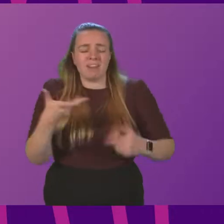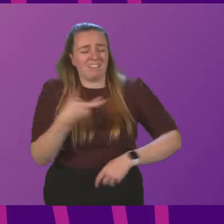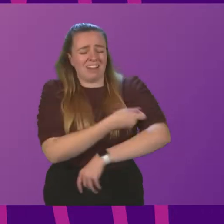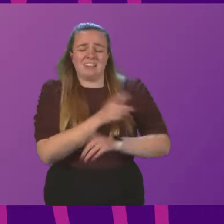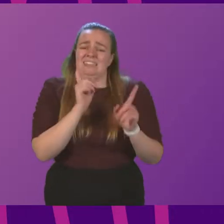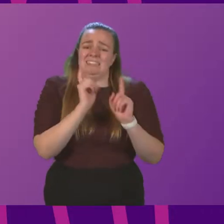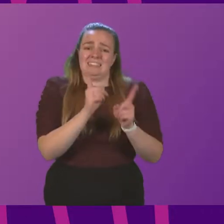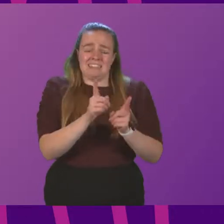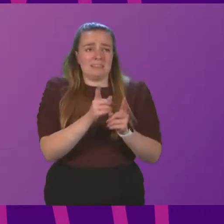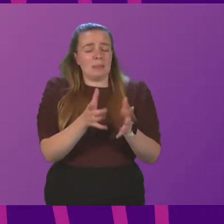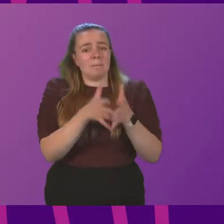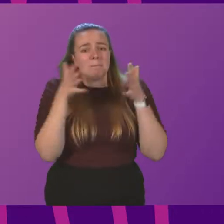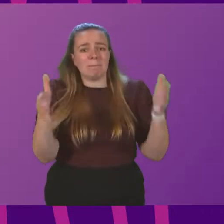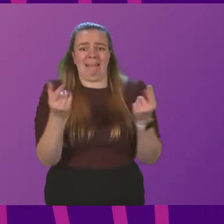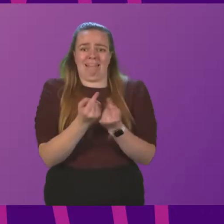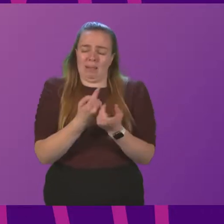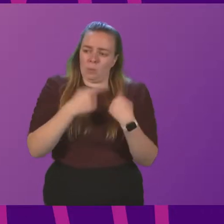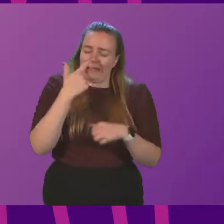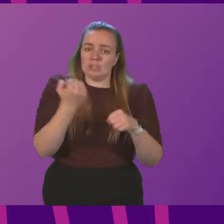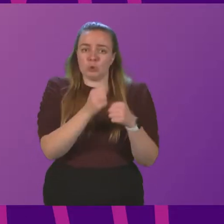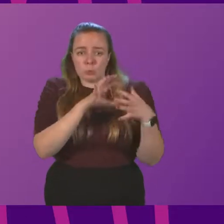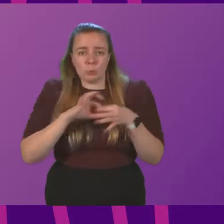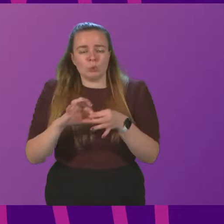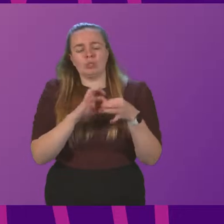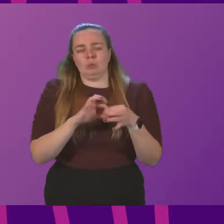biggest thing that we can do, collectively, to help to control transmission of the virus.